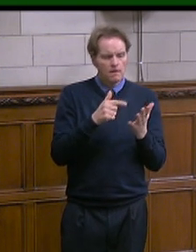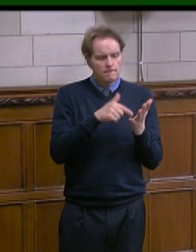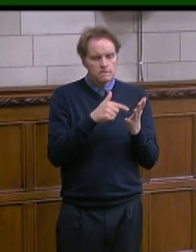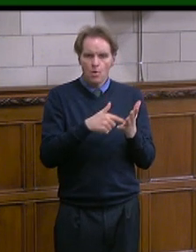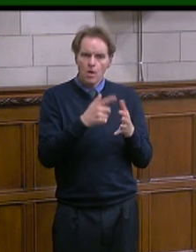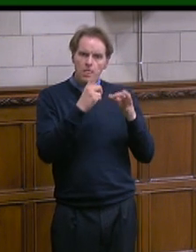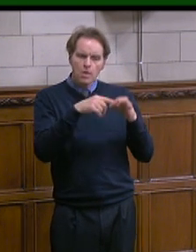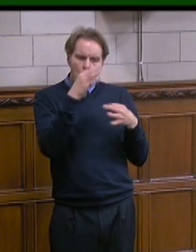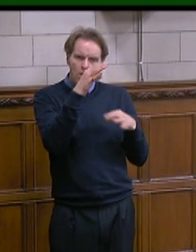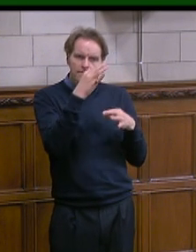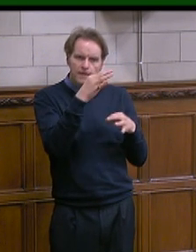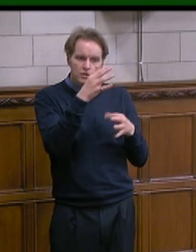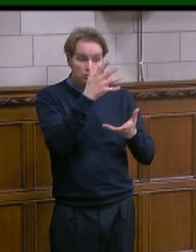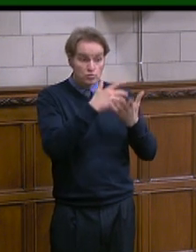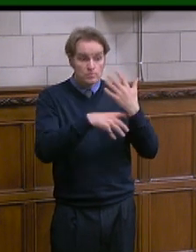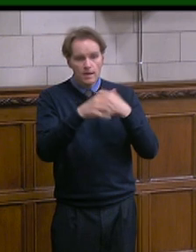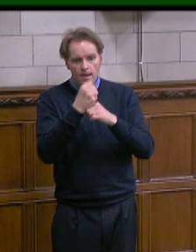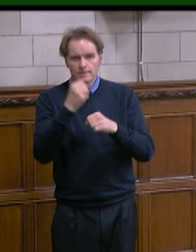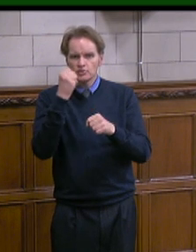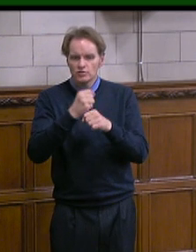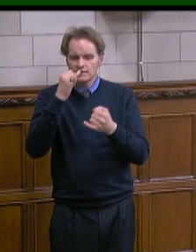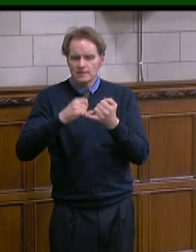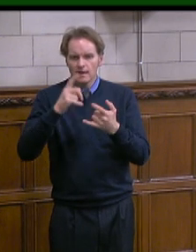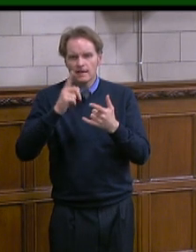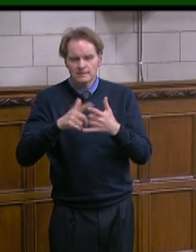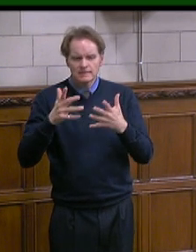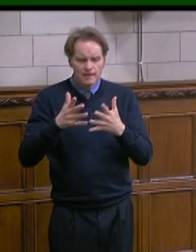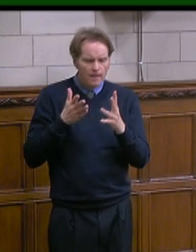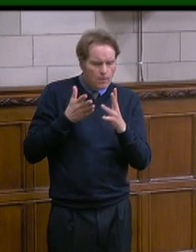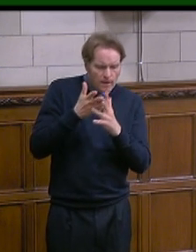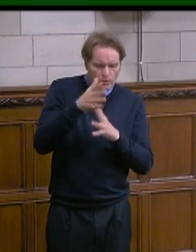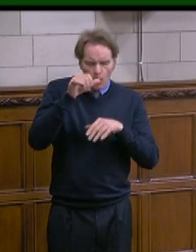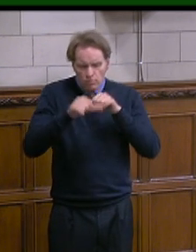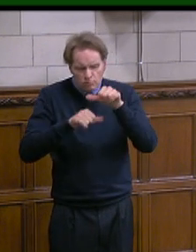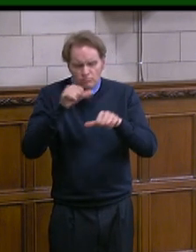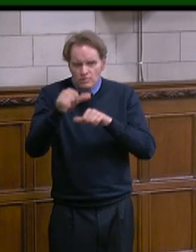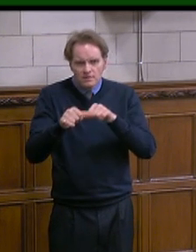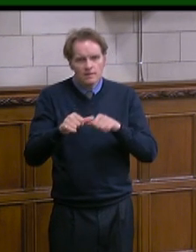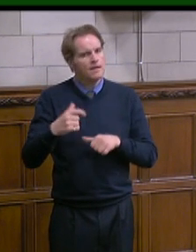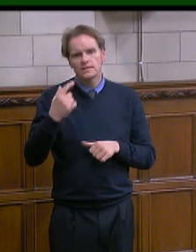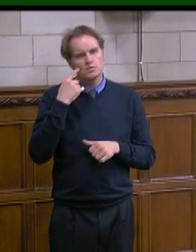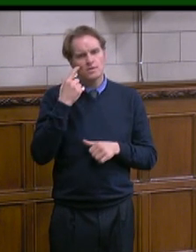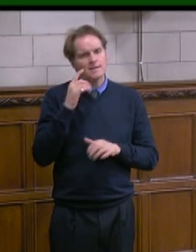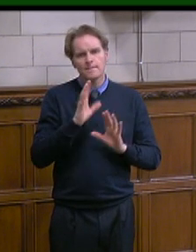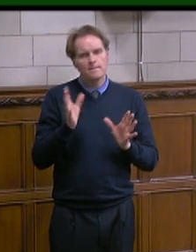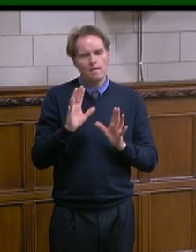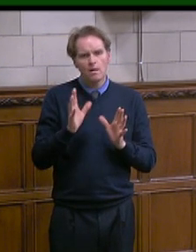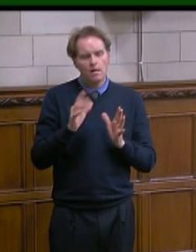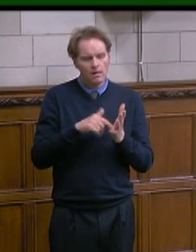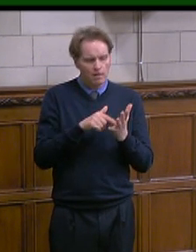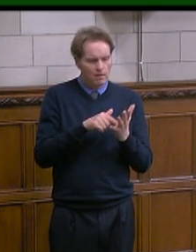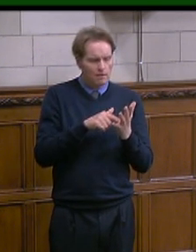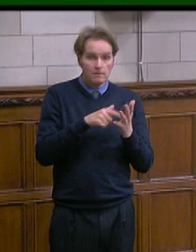Having been through it, I can say that it is not a simple process to get qualifications